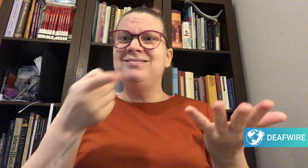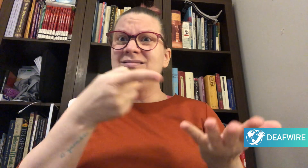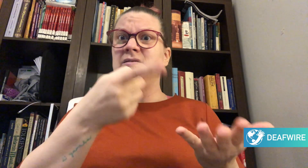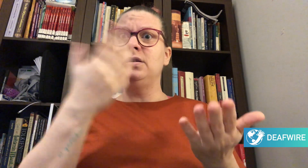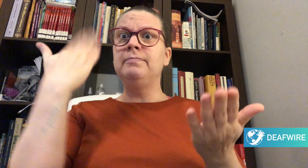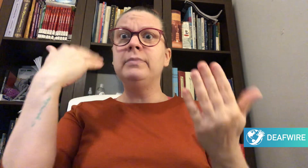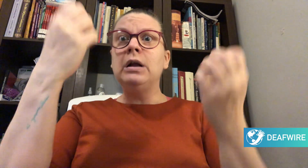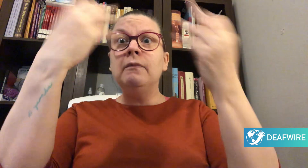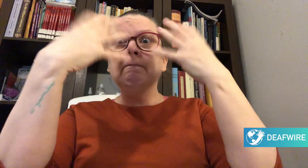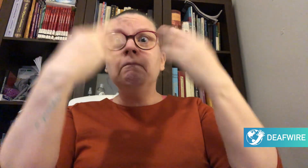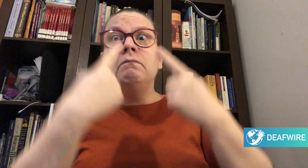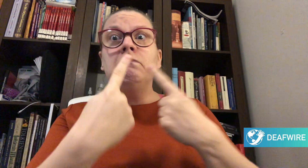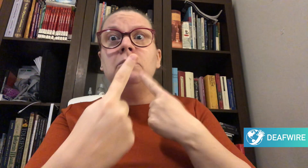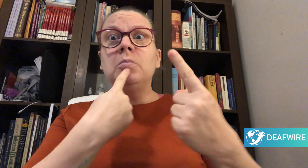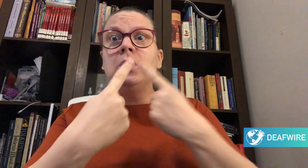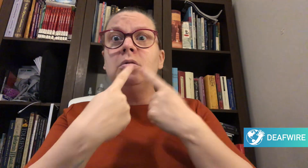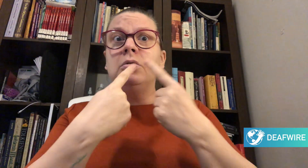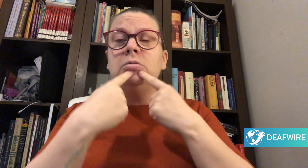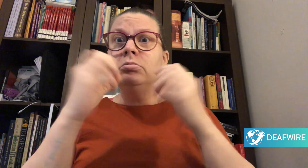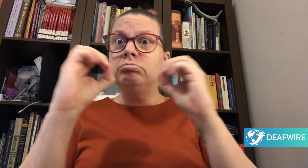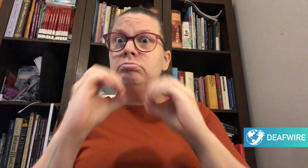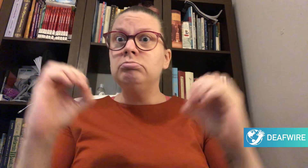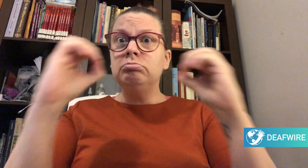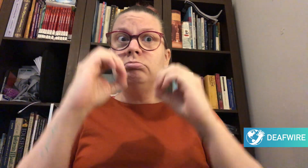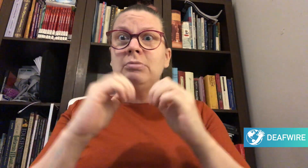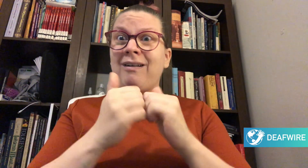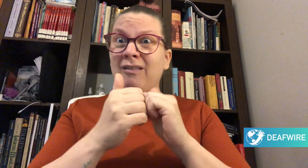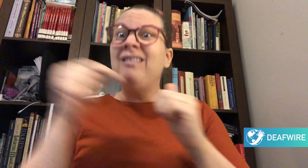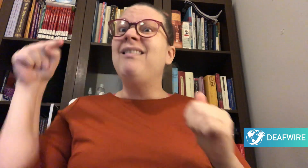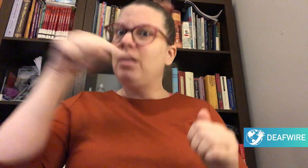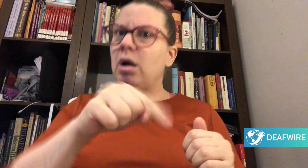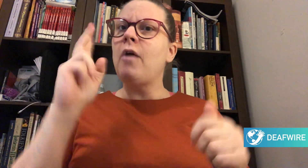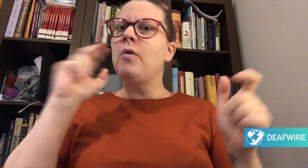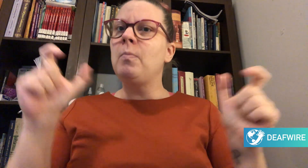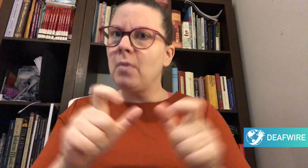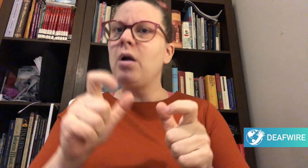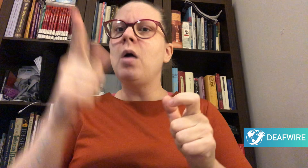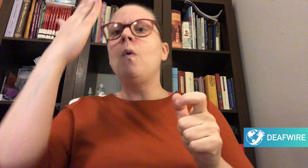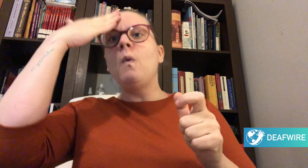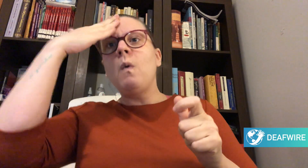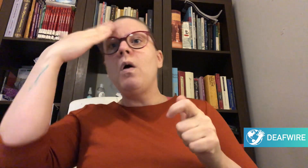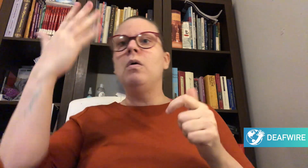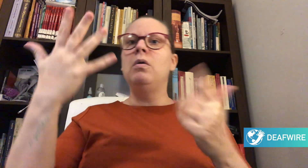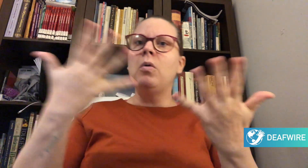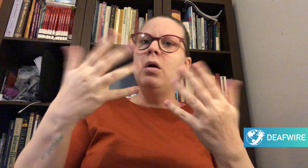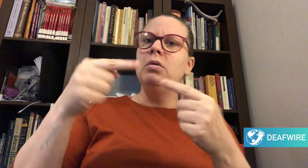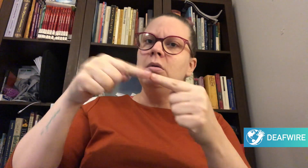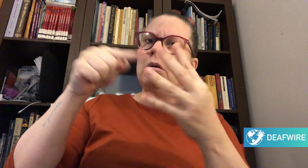way to get information. Nowadays, we have social media for that.